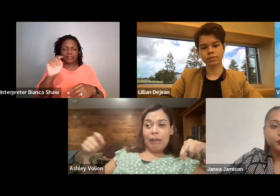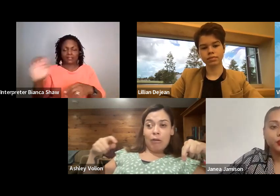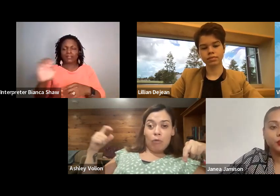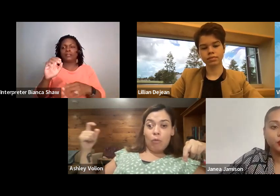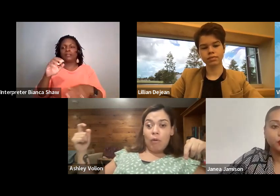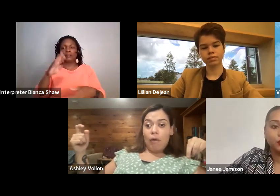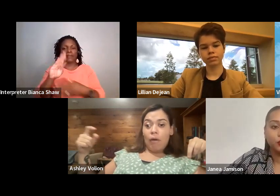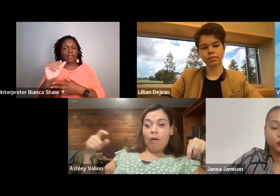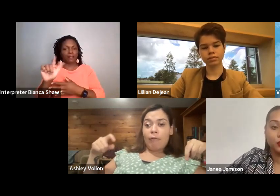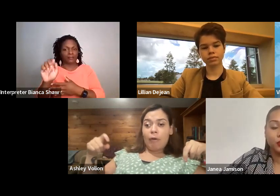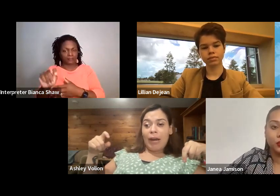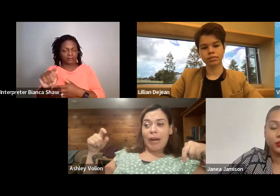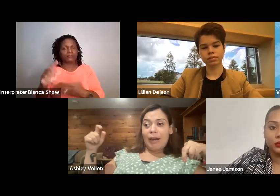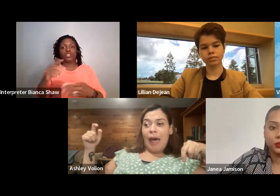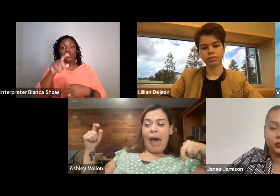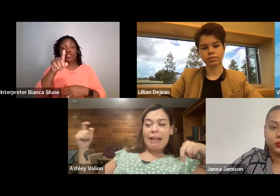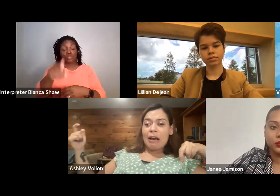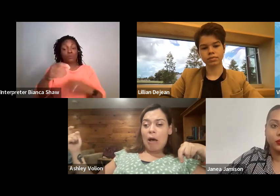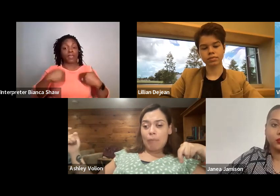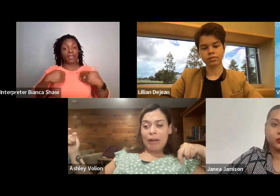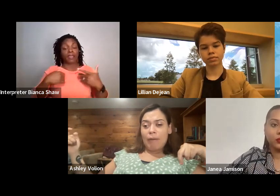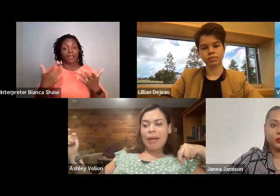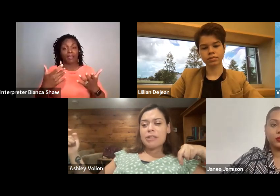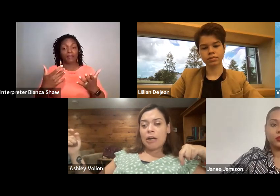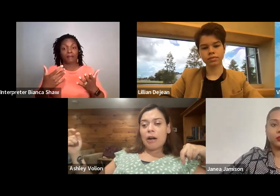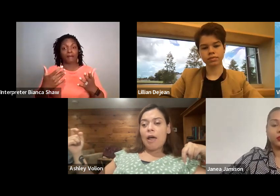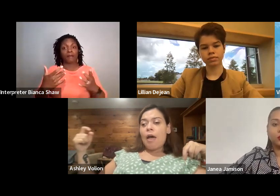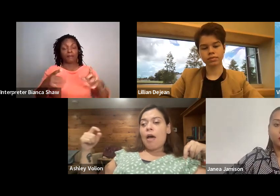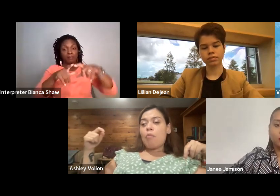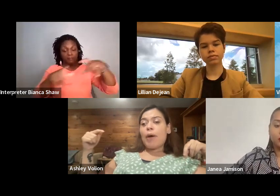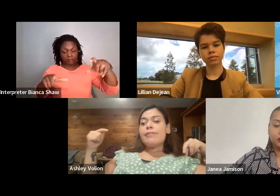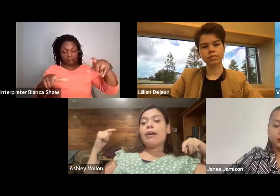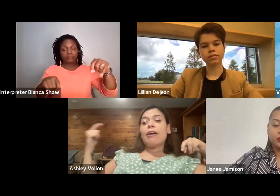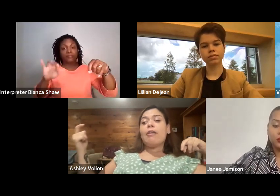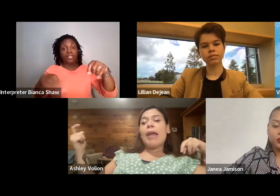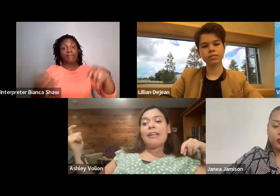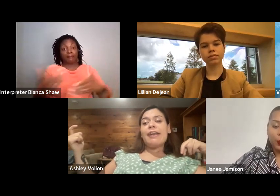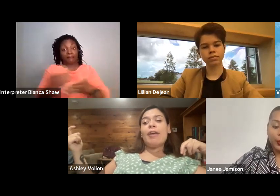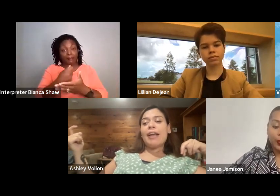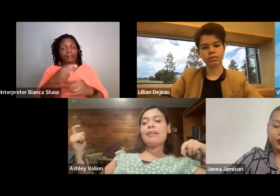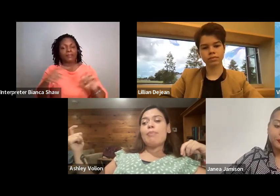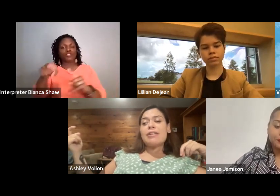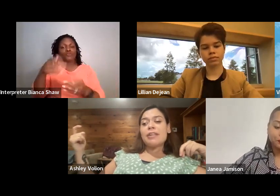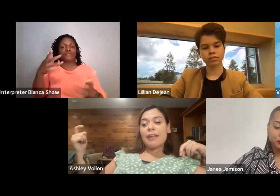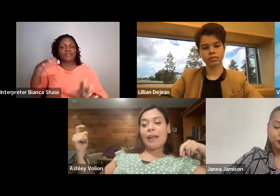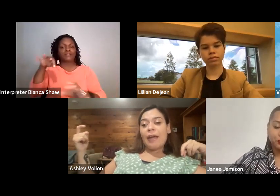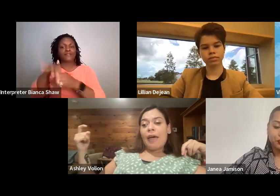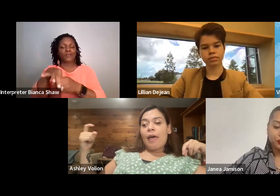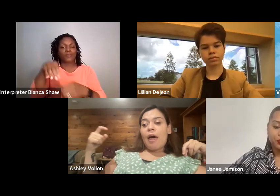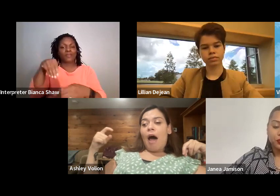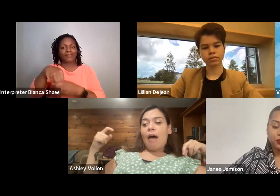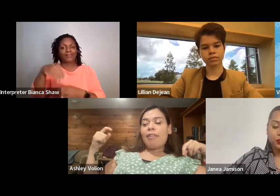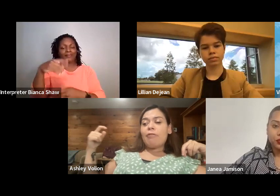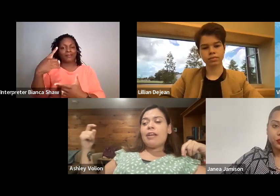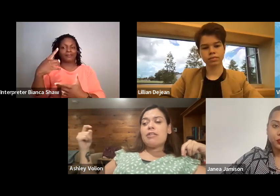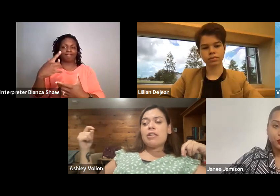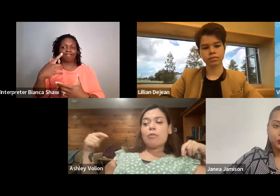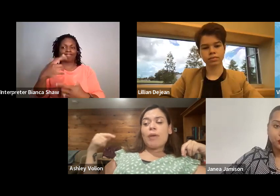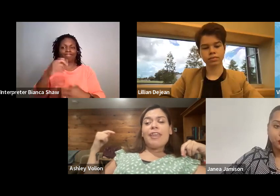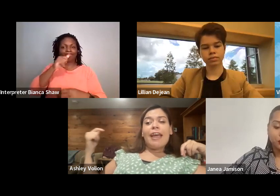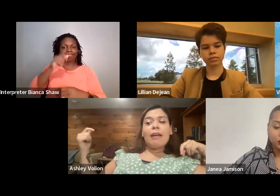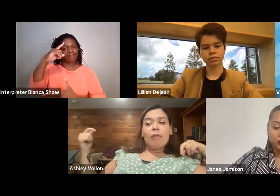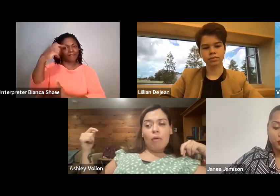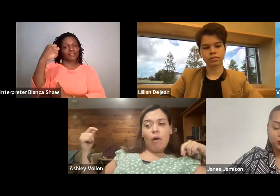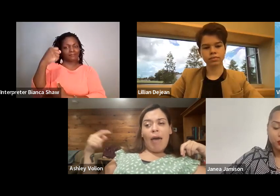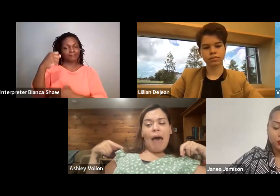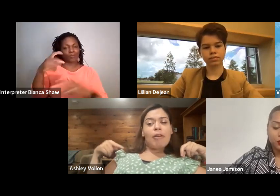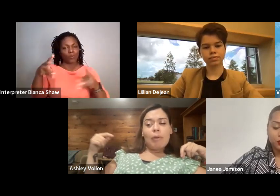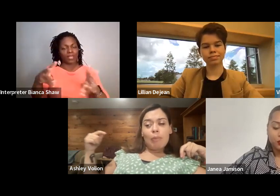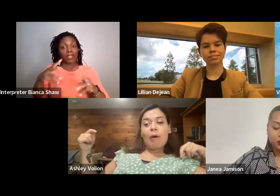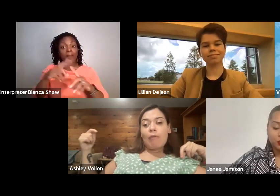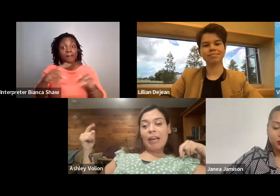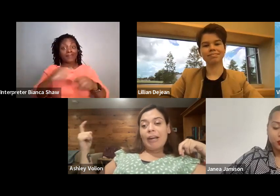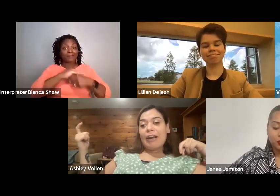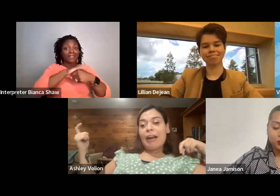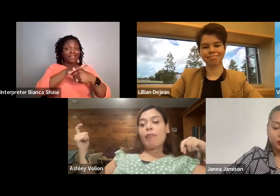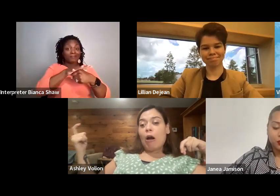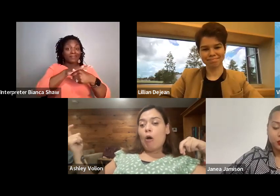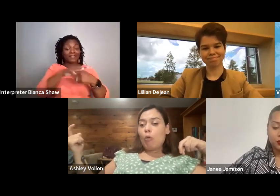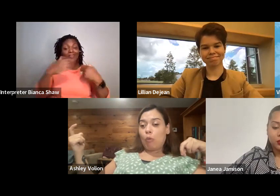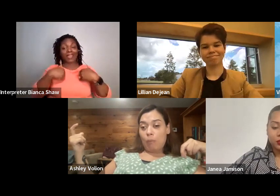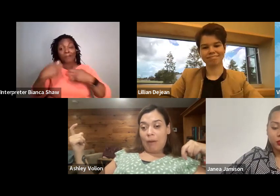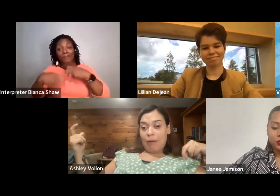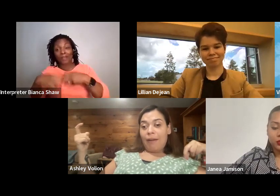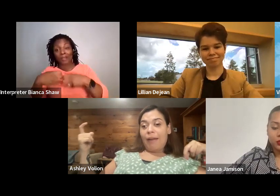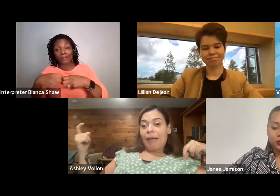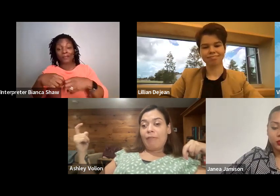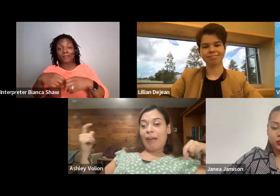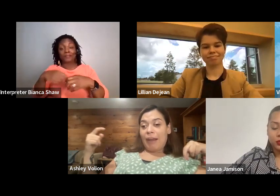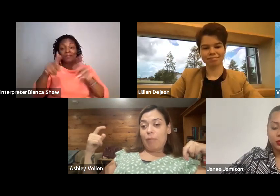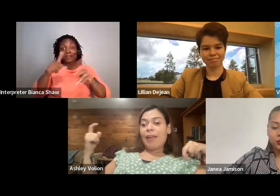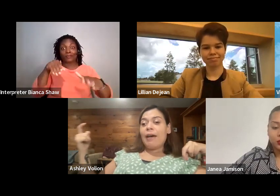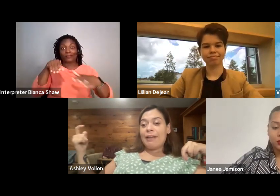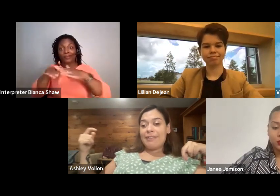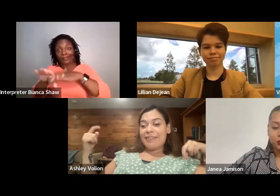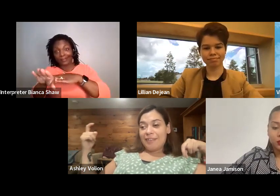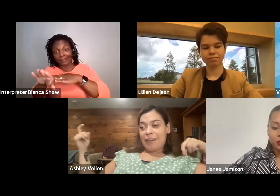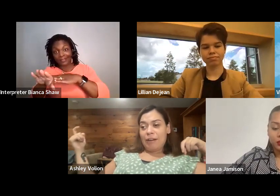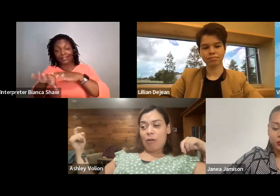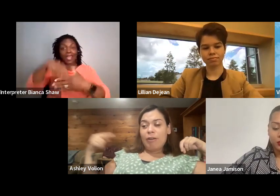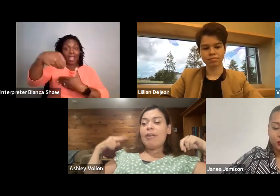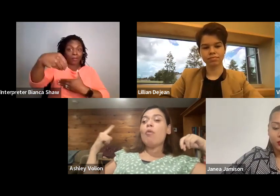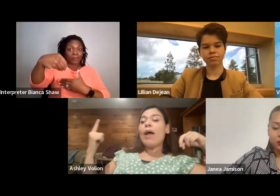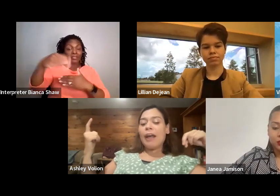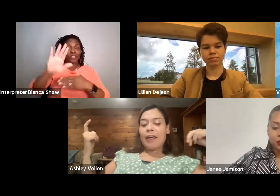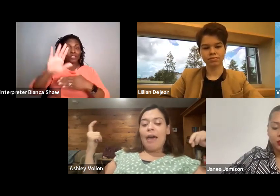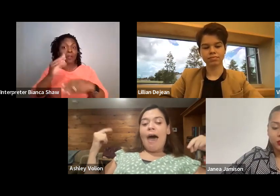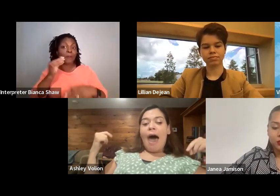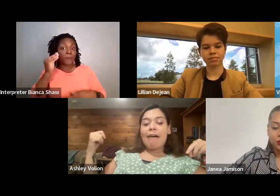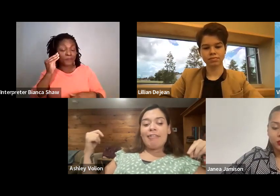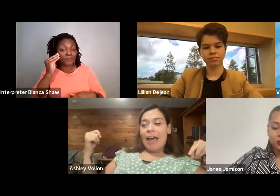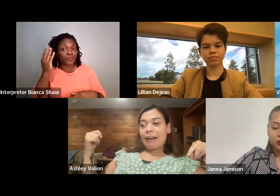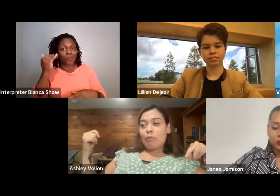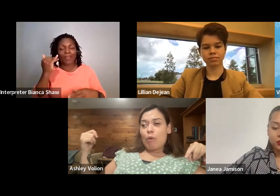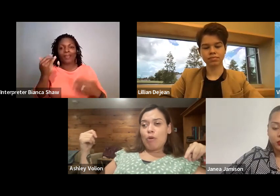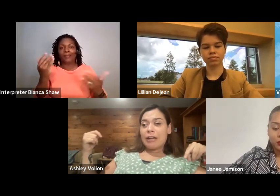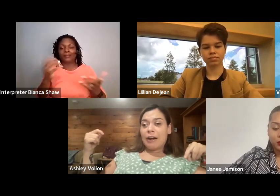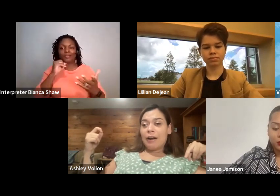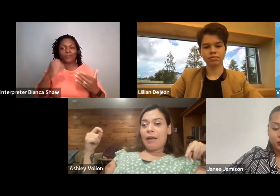You voted as a competent major. but during the pandemic. especially, there was issues with getting having people come in and out of your home, even because, you know you didn't wanna have that exposure.